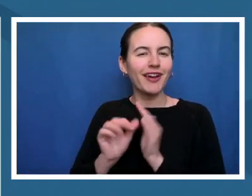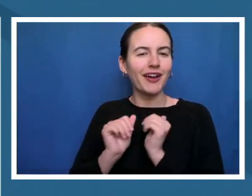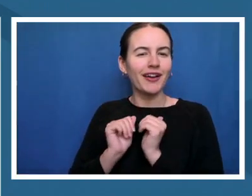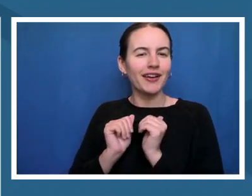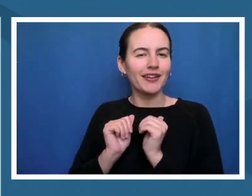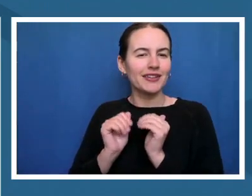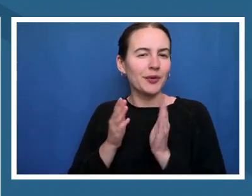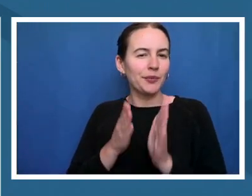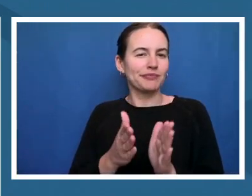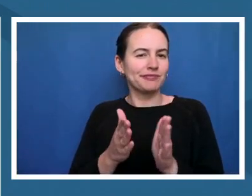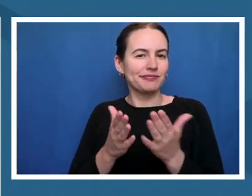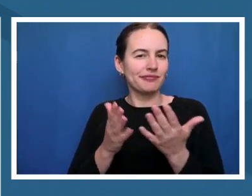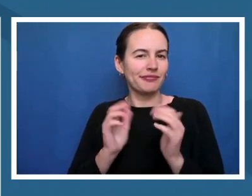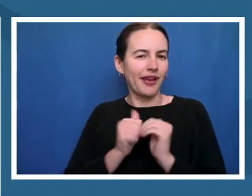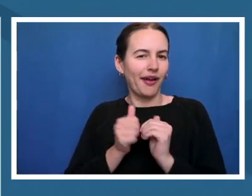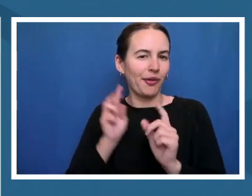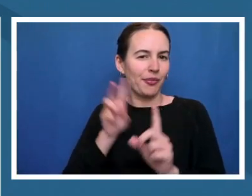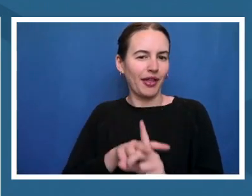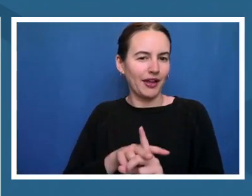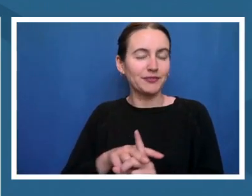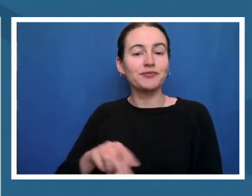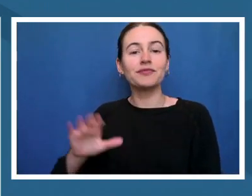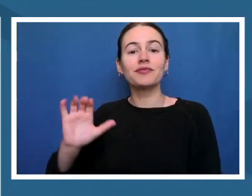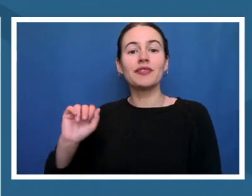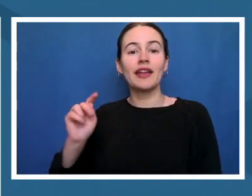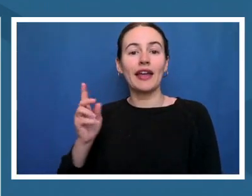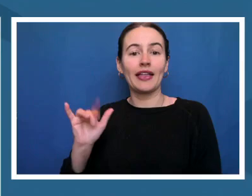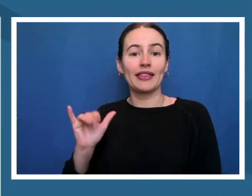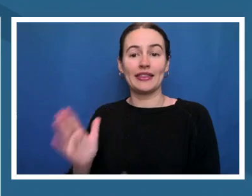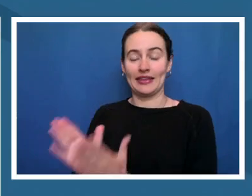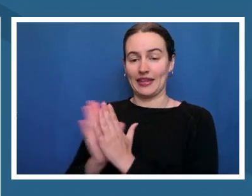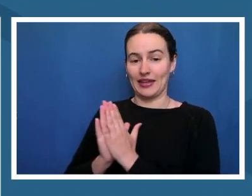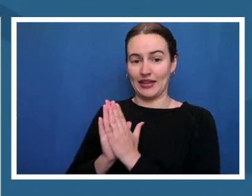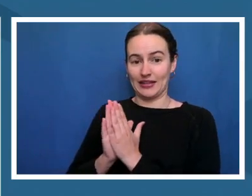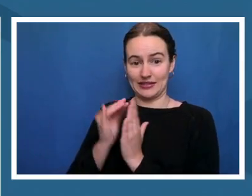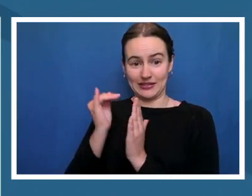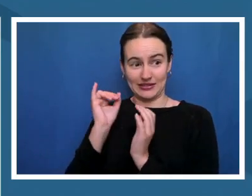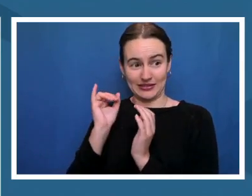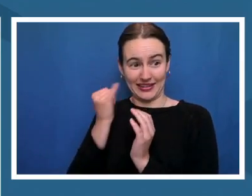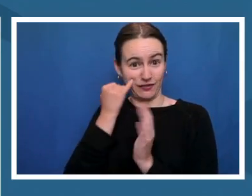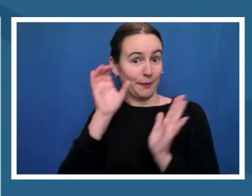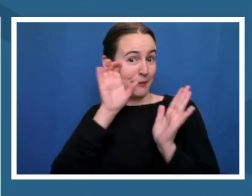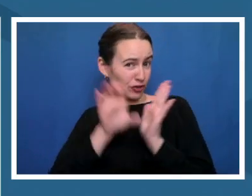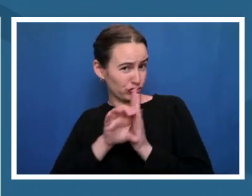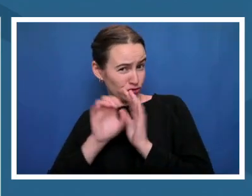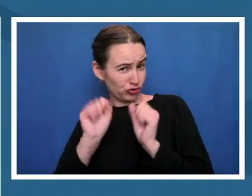we have a question from kathy about can this work with pictures